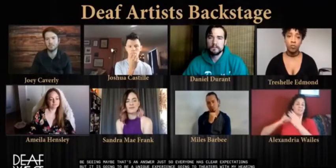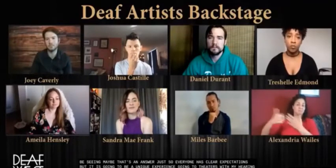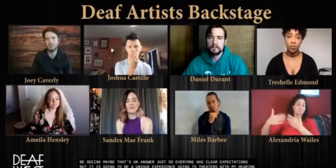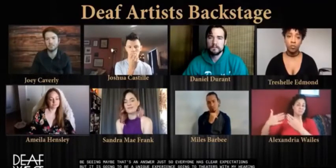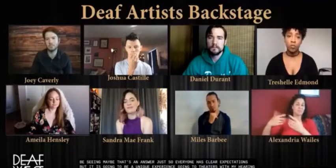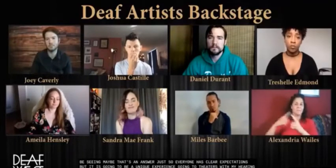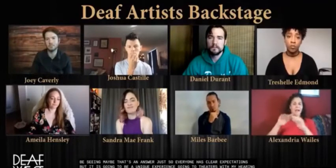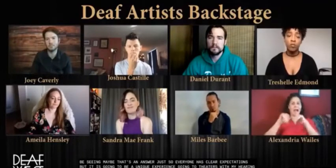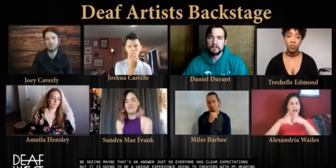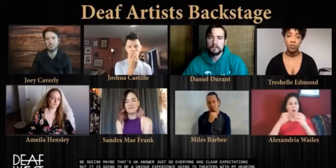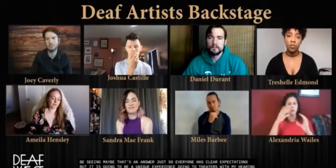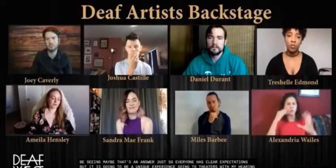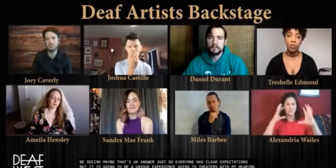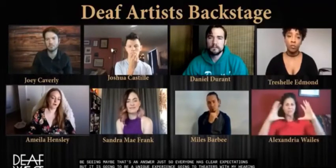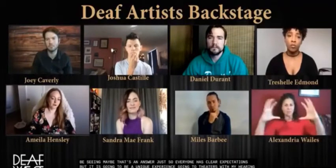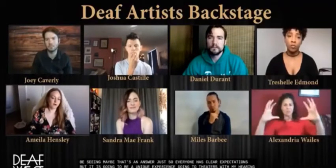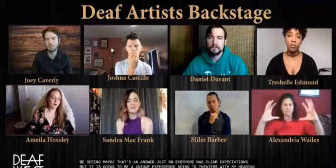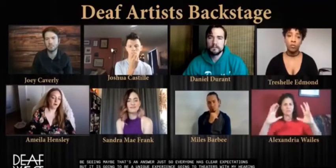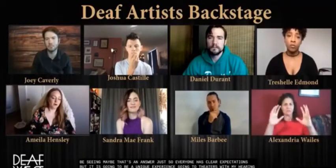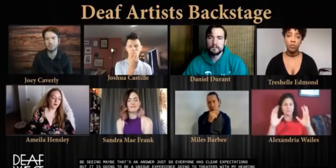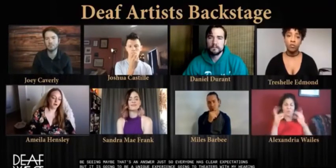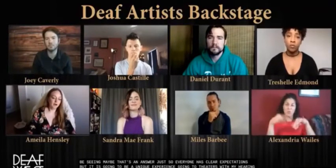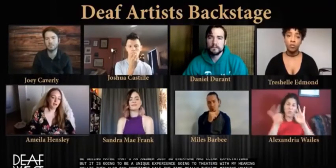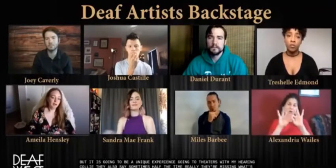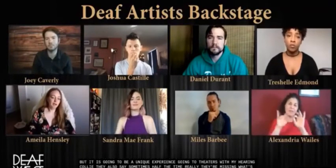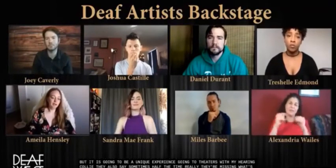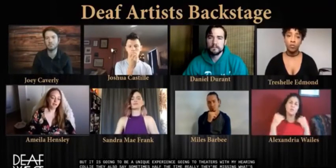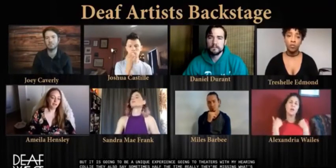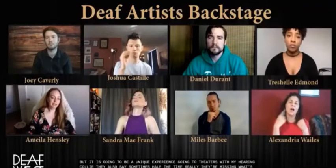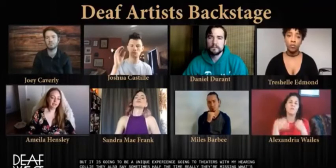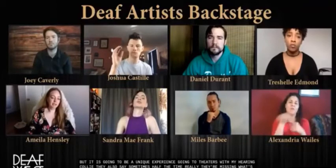be via the music or the play itself.